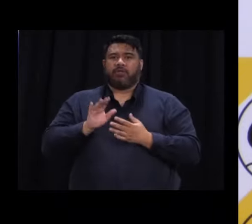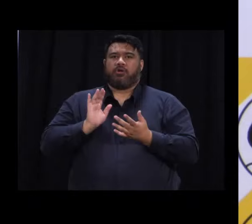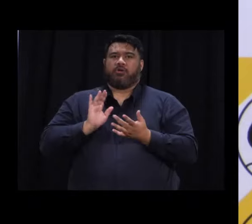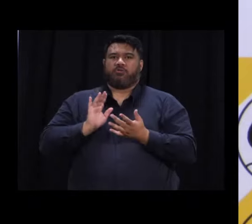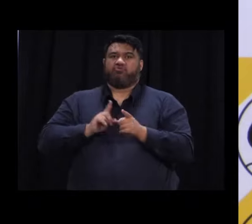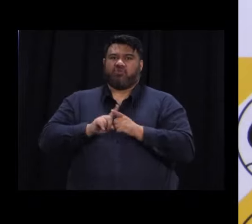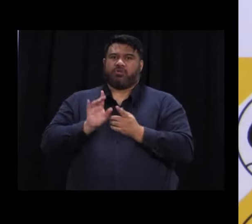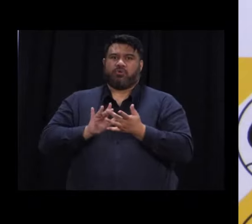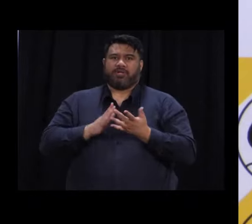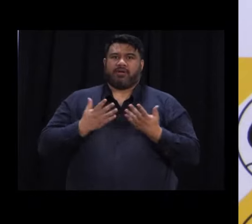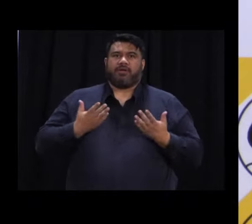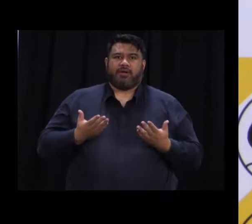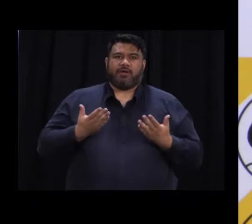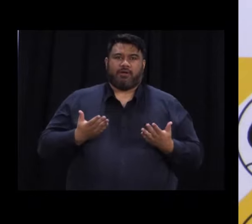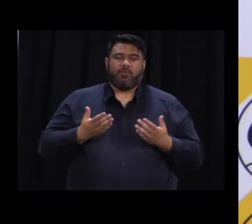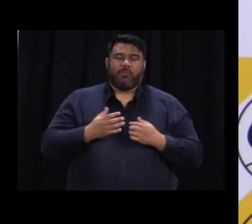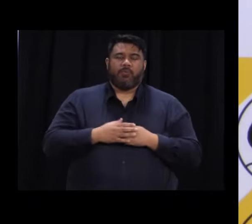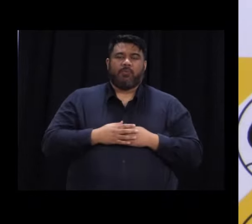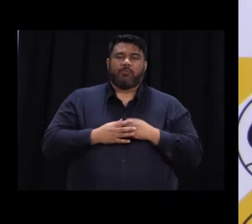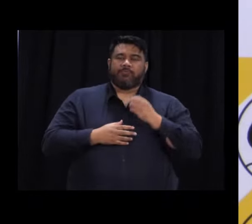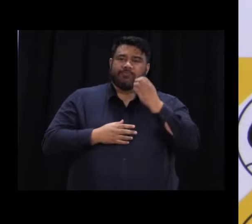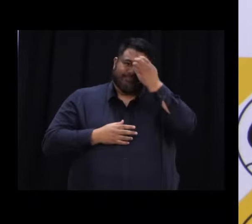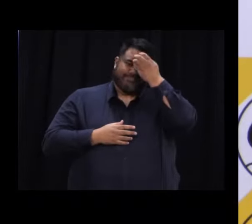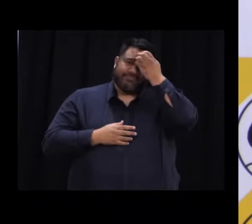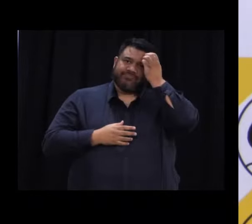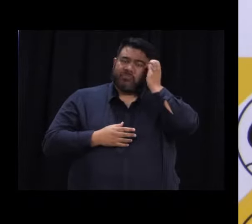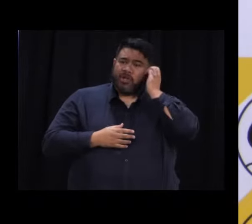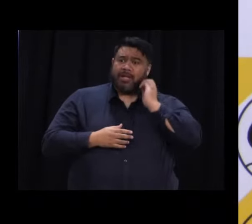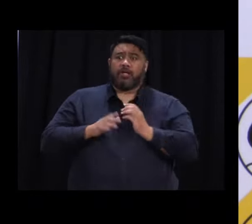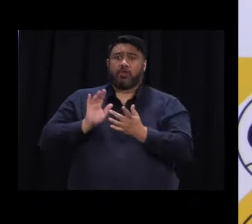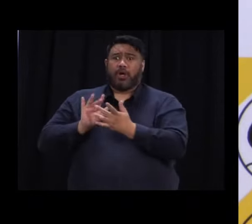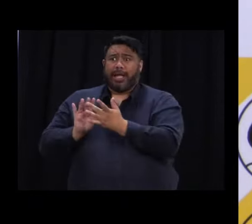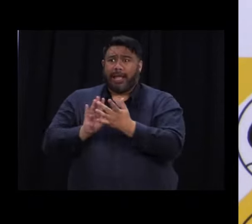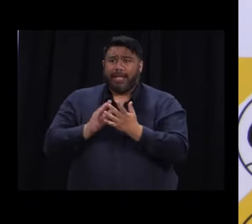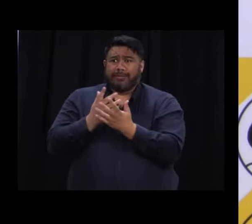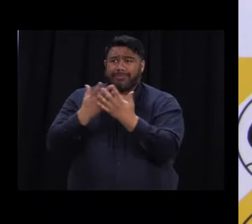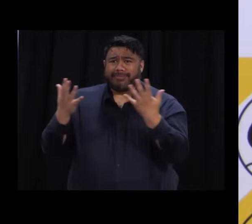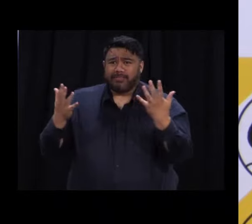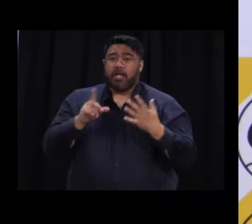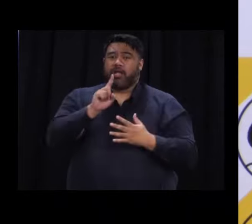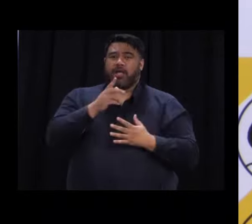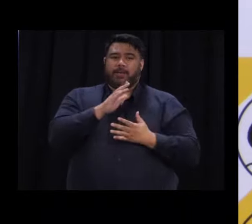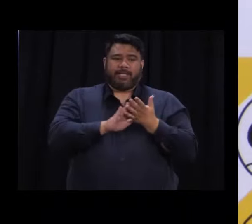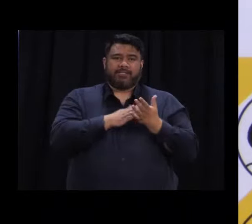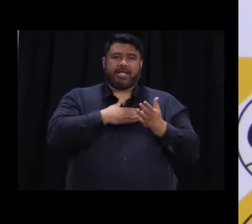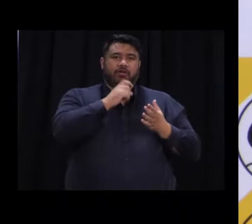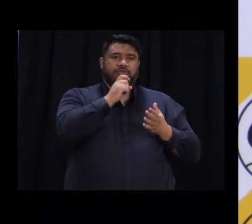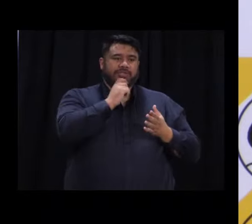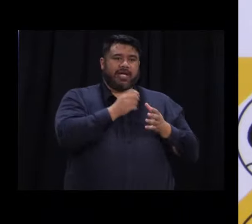are self-isolate and obviously there is ongoing work to contact the remaining contacts.